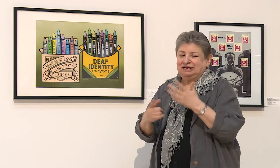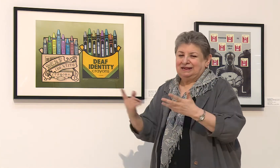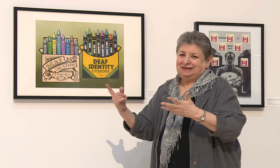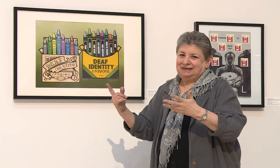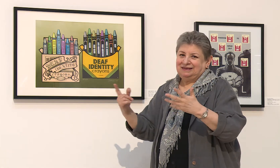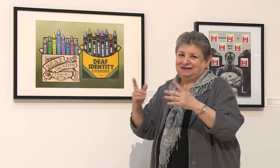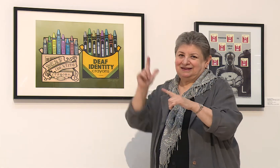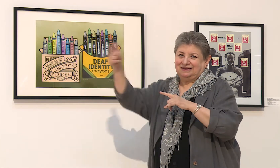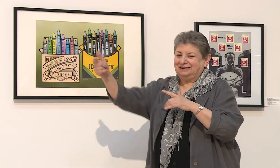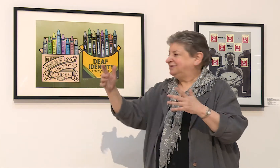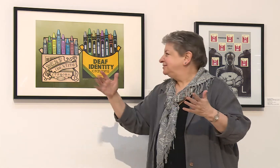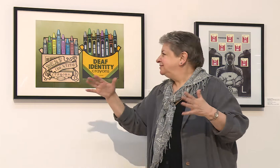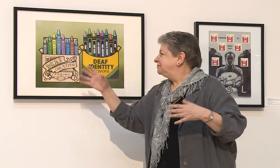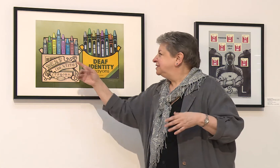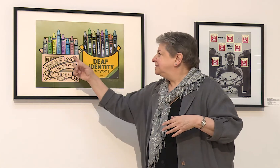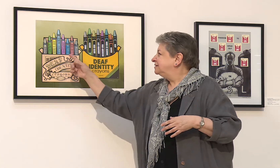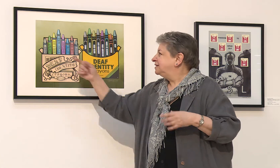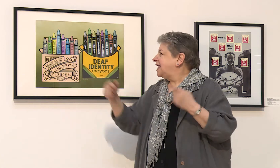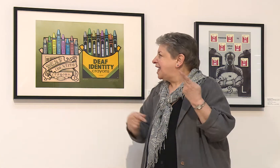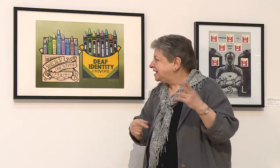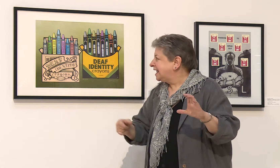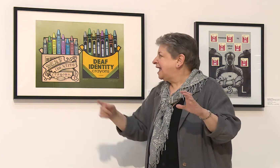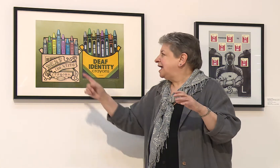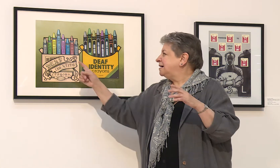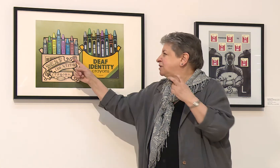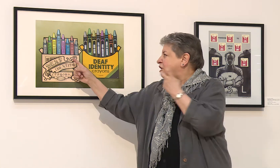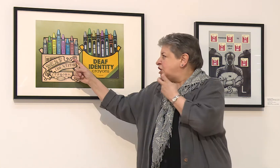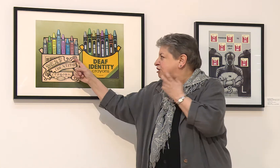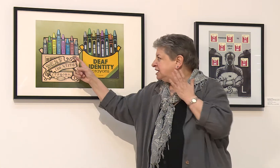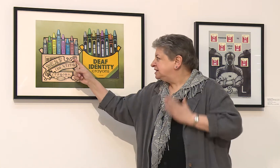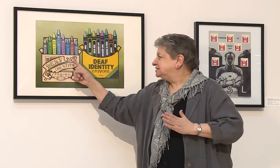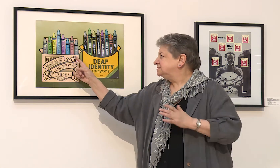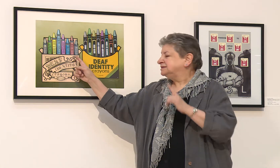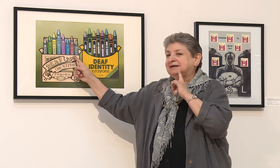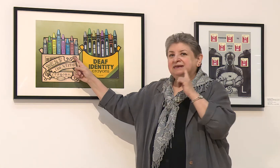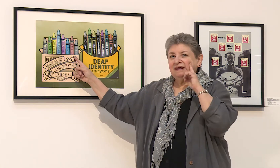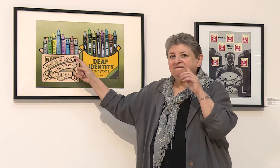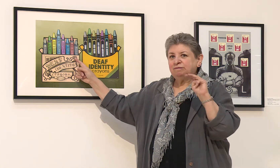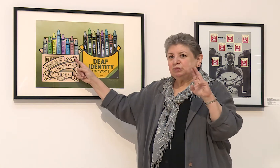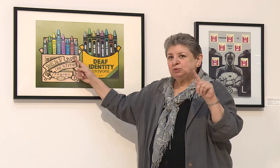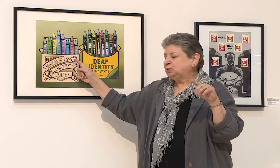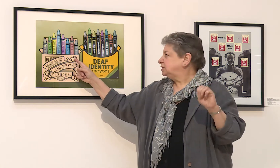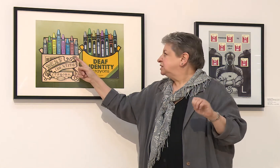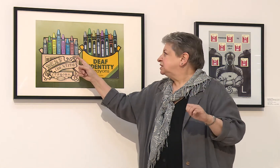although that came a little later. "Handicapped," "Oralist,"